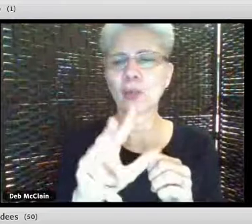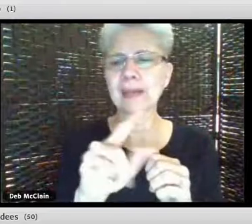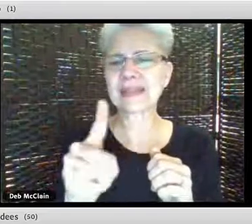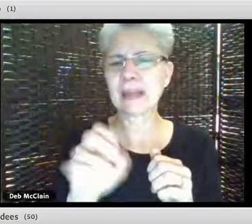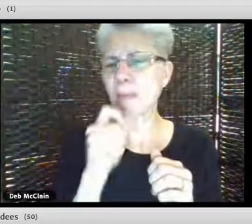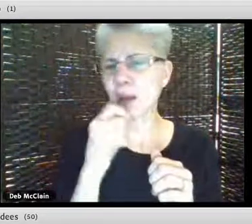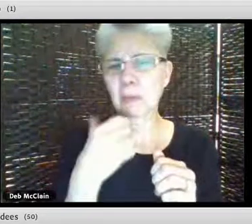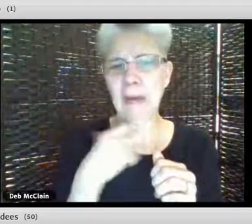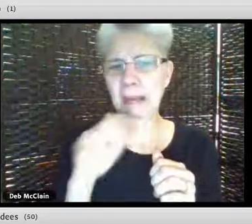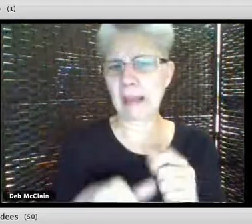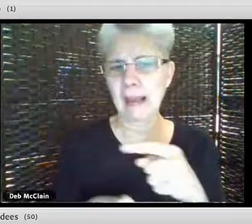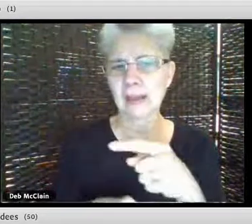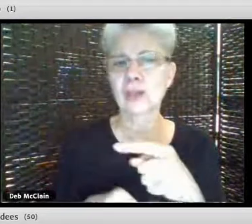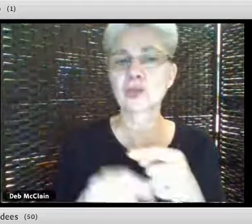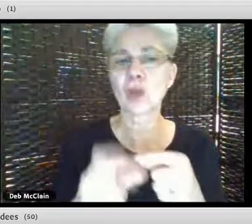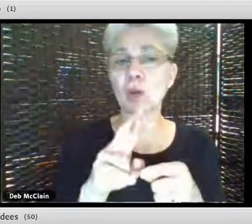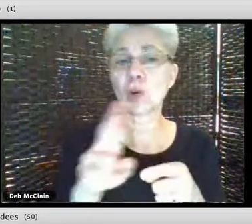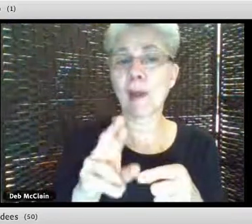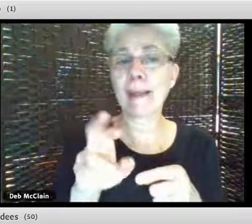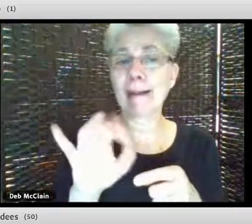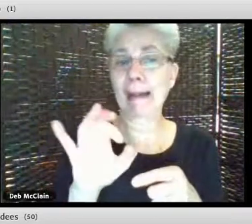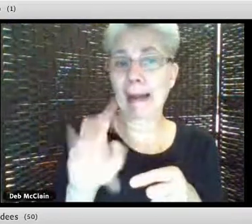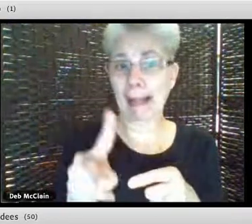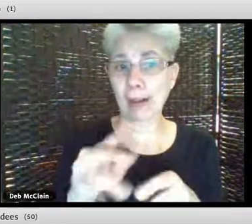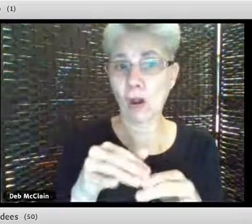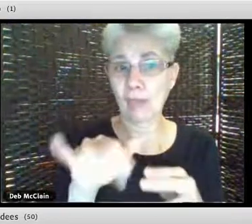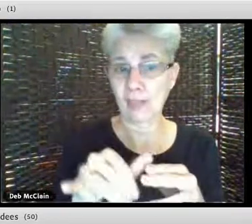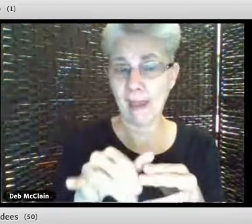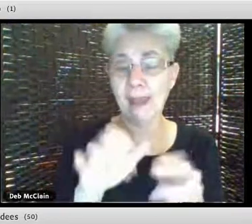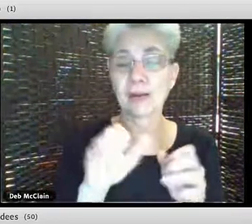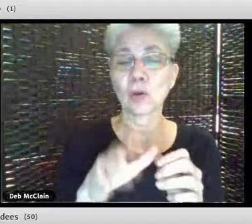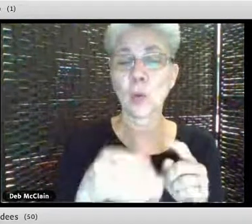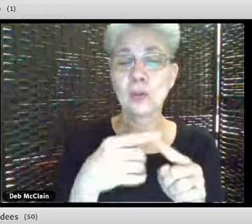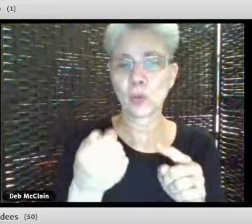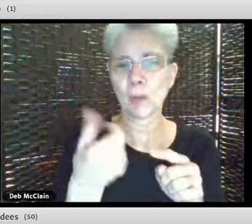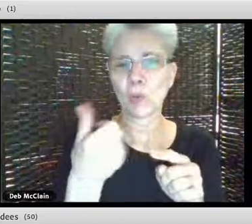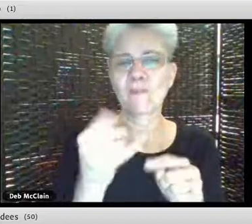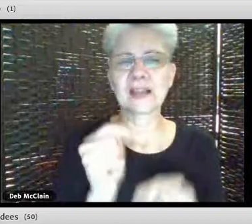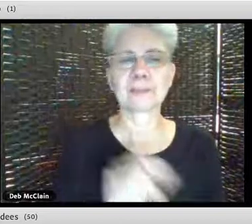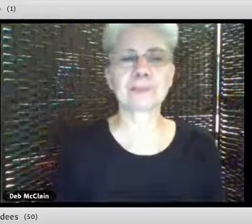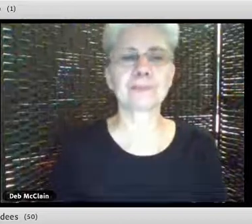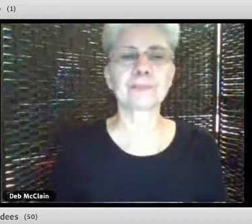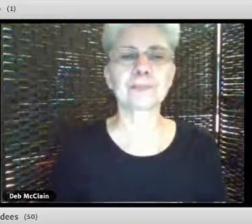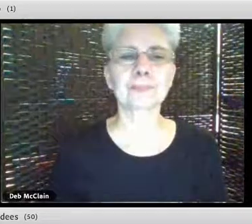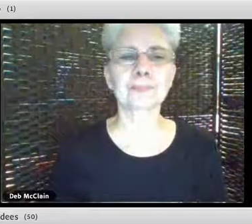so I'm going to right-click on it, and I am going to remove it. And then you're like, "Oh, no.